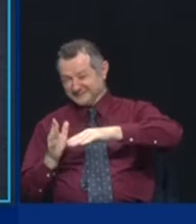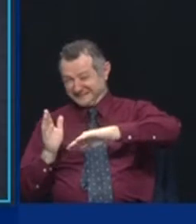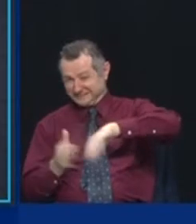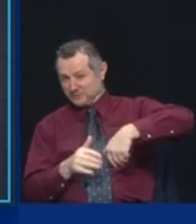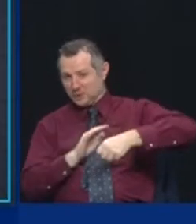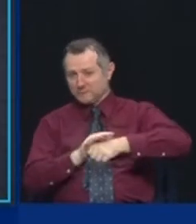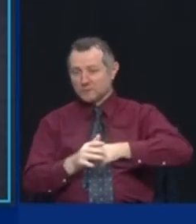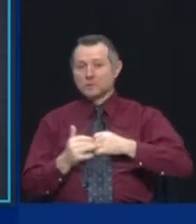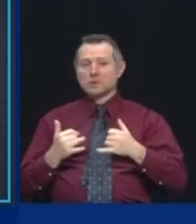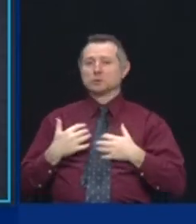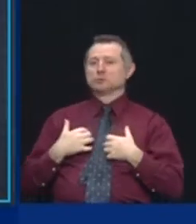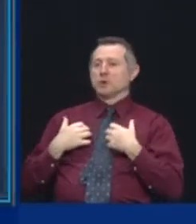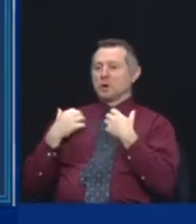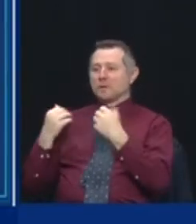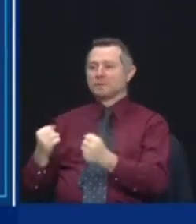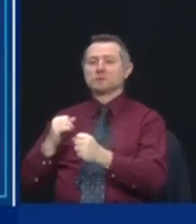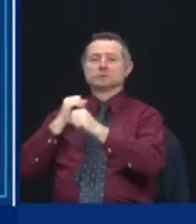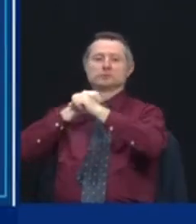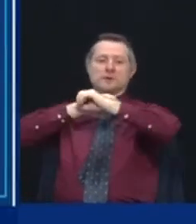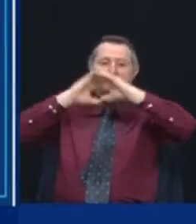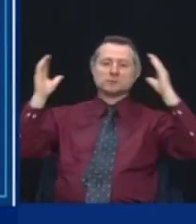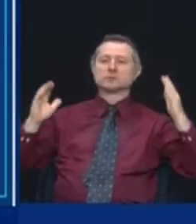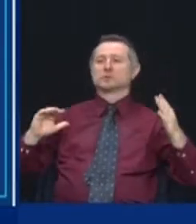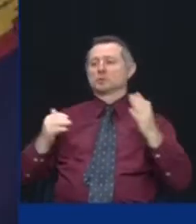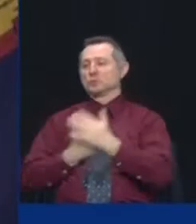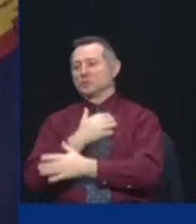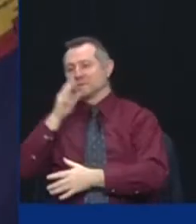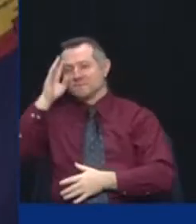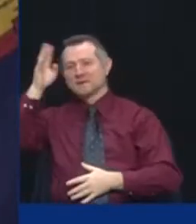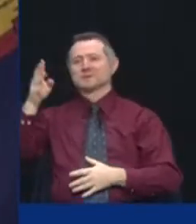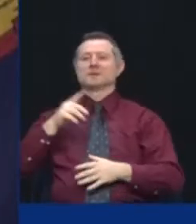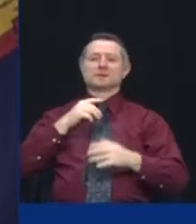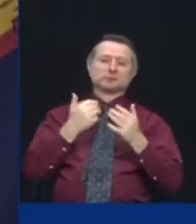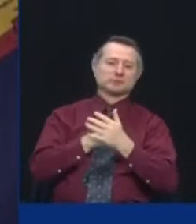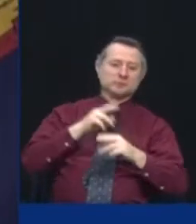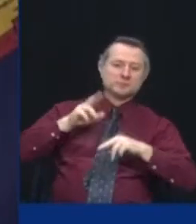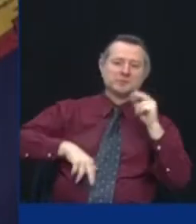THAT'S HOW WE GOT PAST COVID. AND THAT'S HOW WE'RE GOING TO CONTINUE TO RECOVER AND